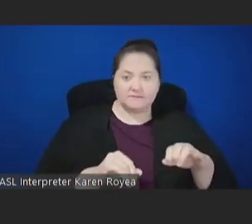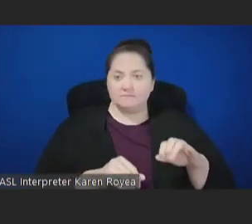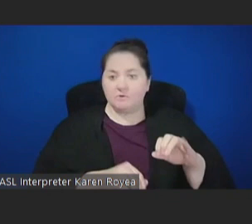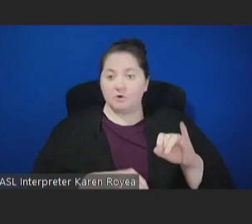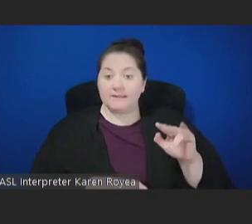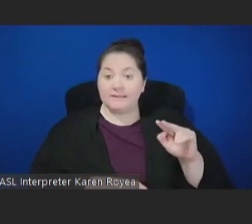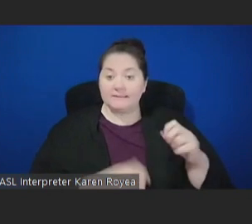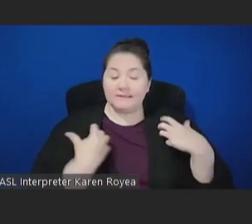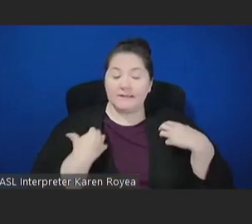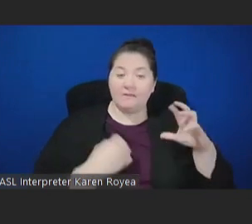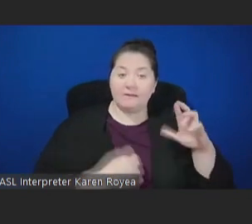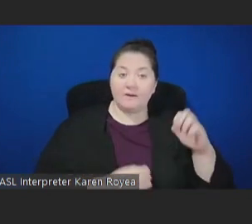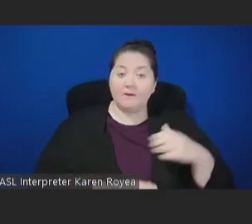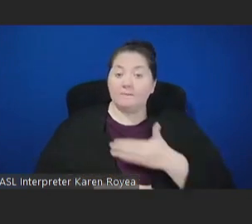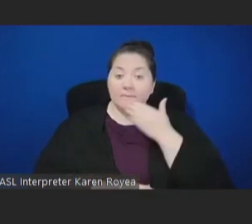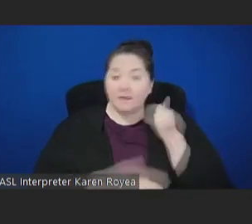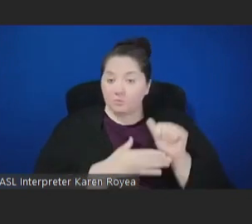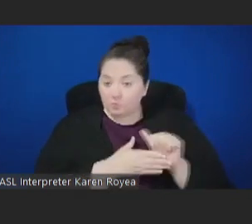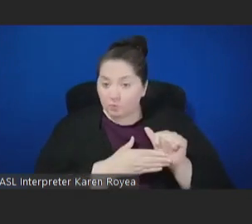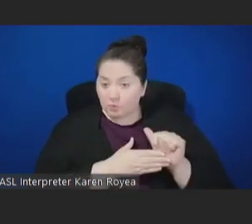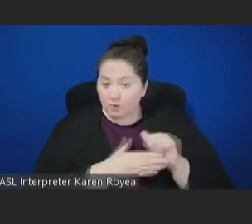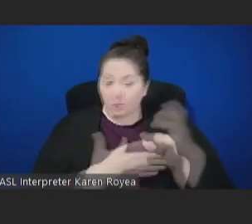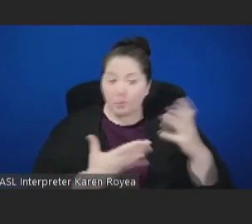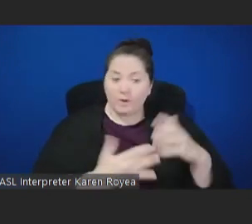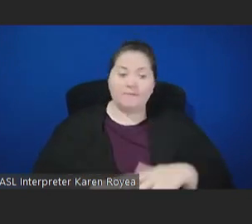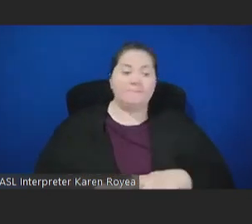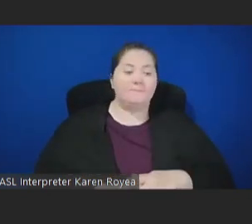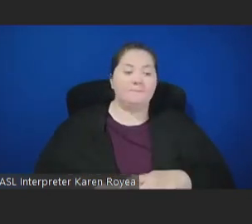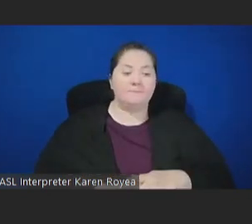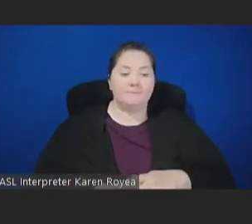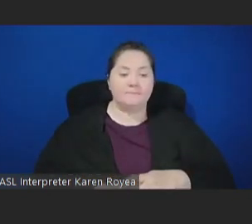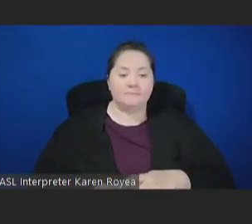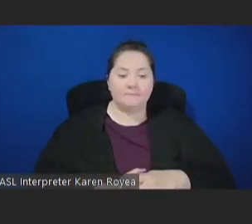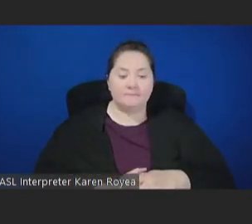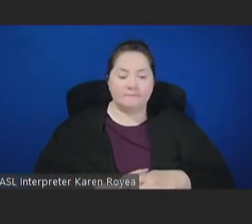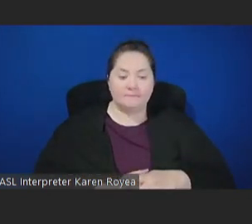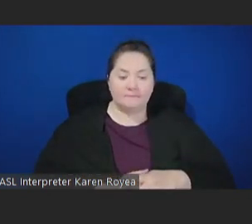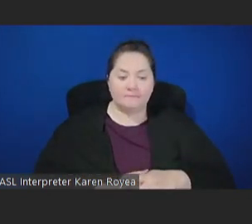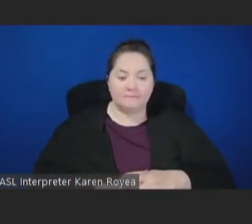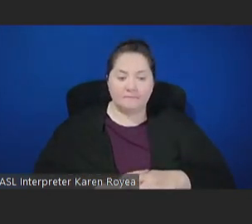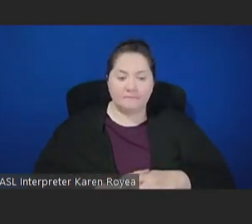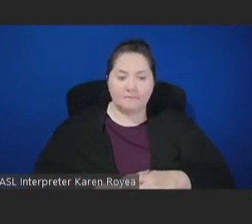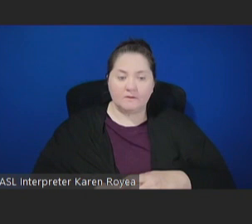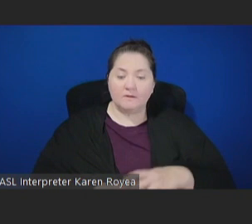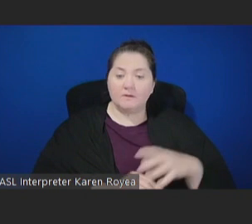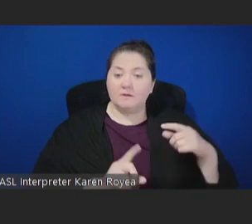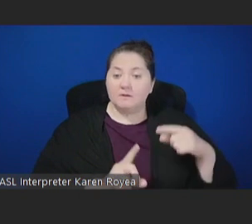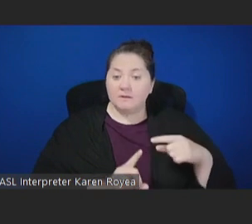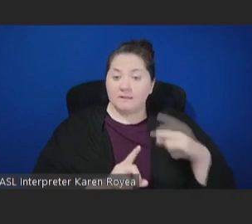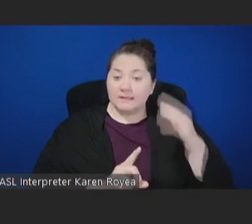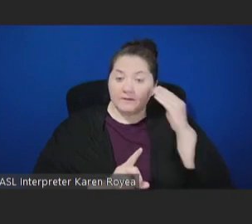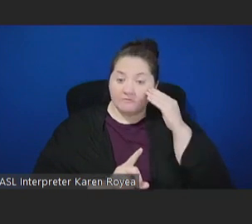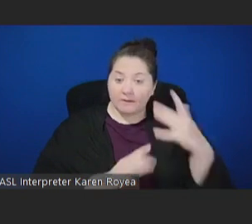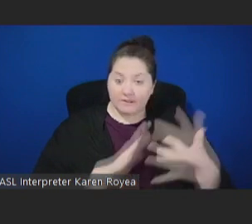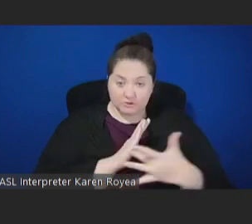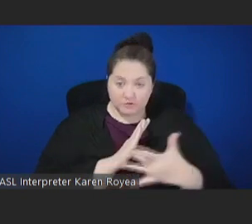Some of the best practices from our E3 champion sites around information technology Community